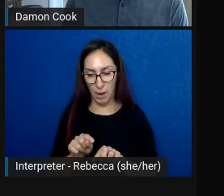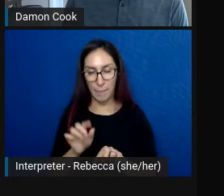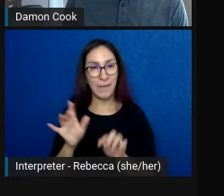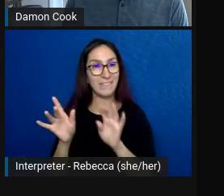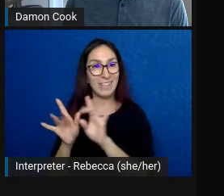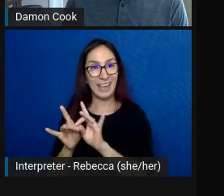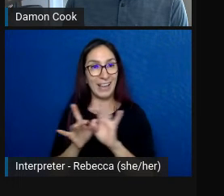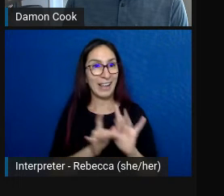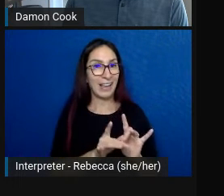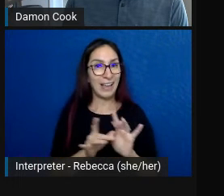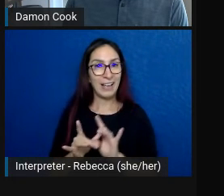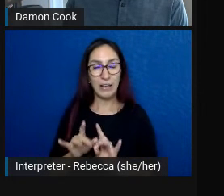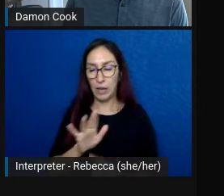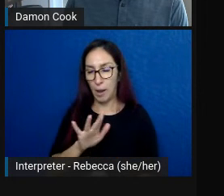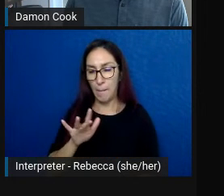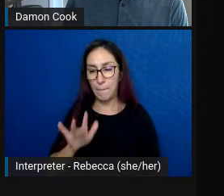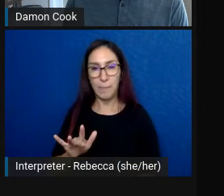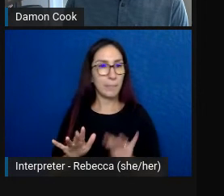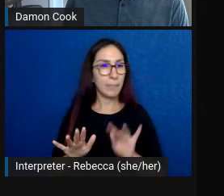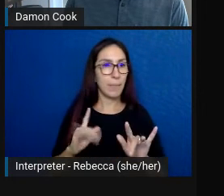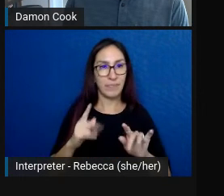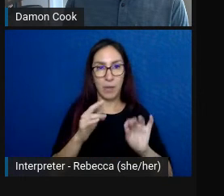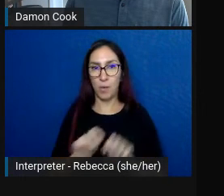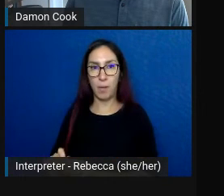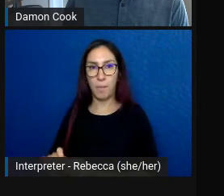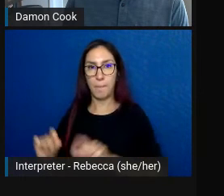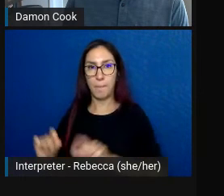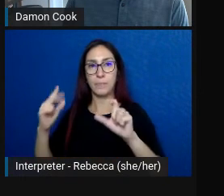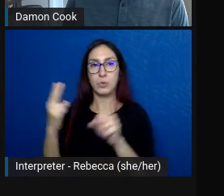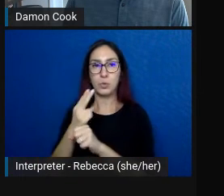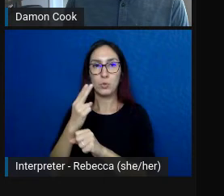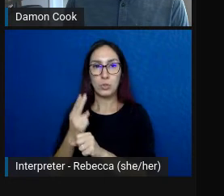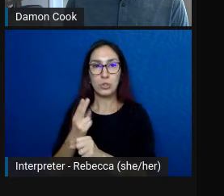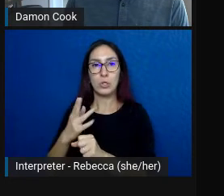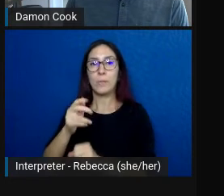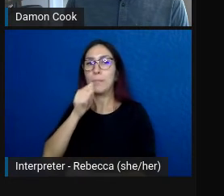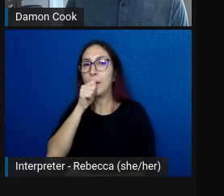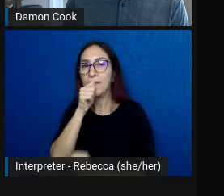and privacy policy statements which are also focusable.